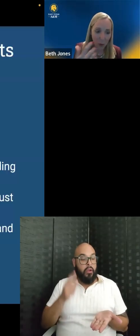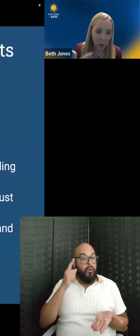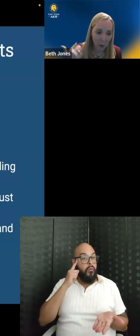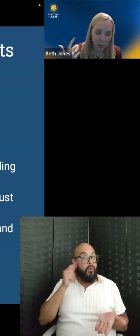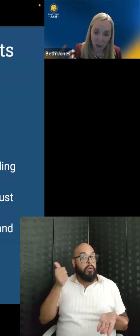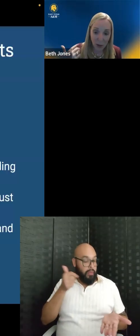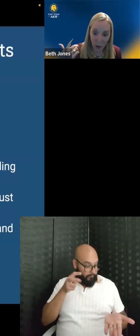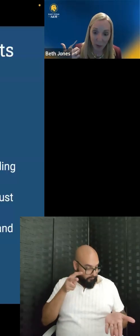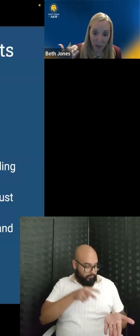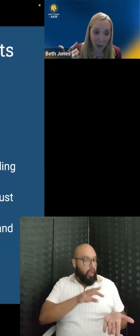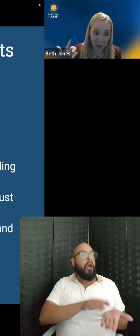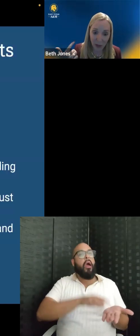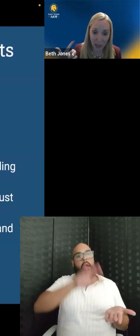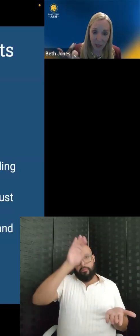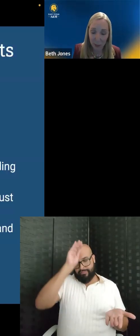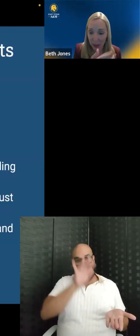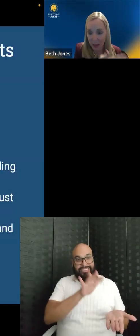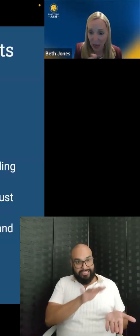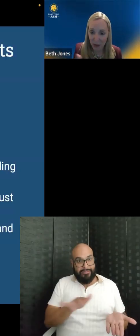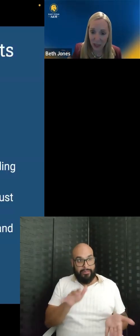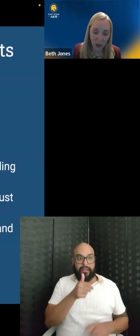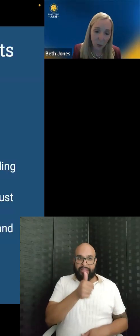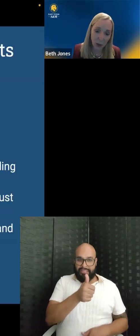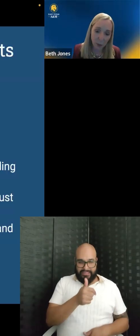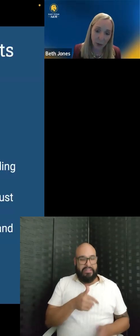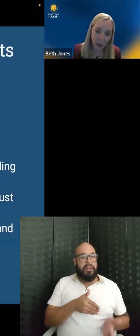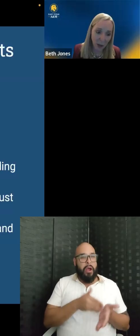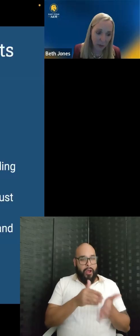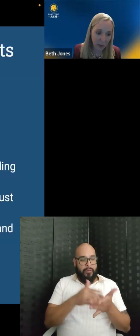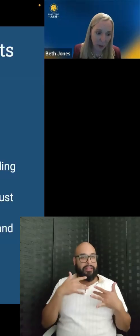You know, they're often spelling phonetically because they haven't seen the word in print enough.